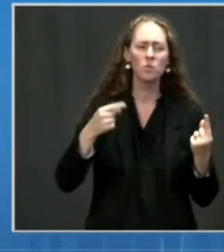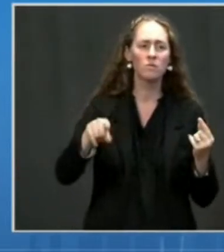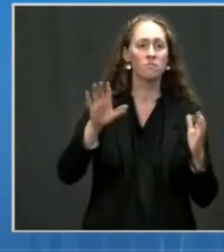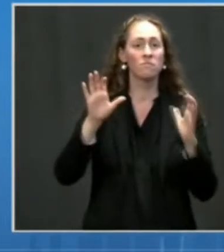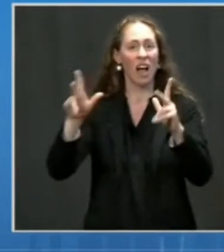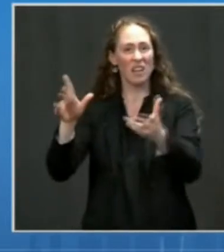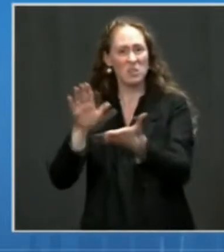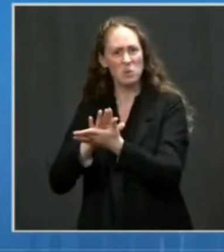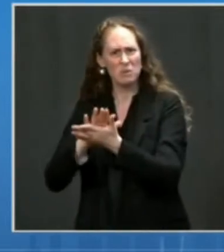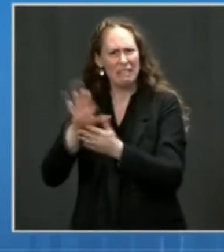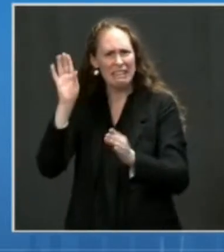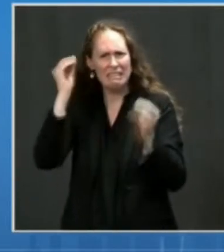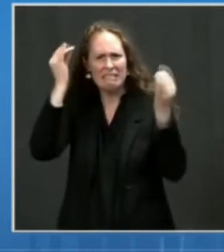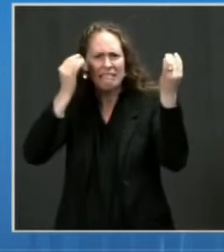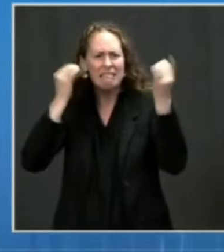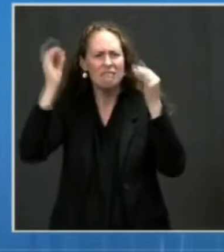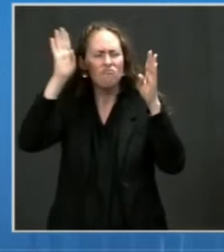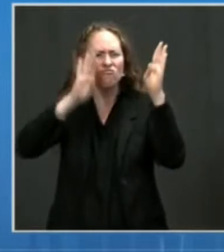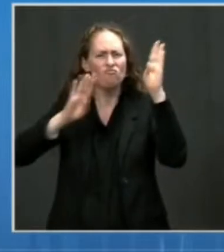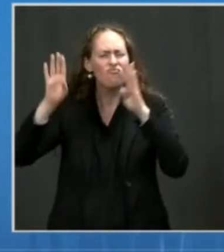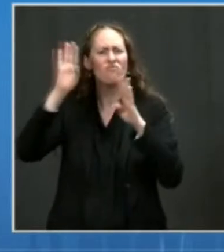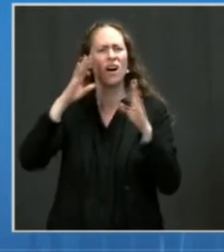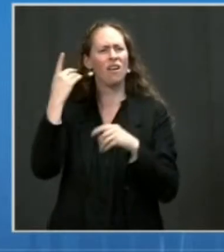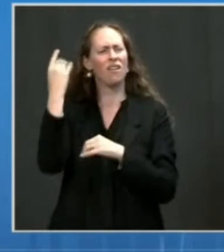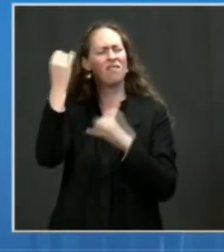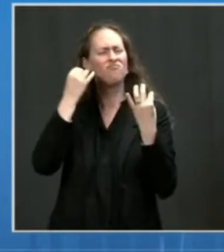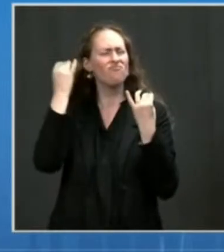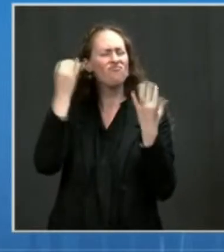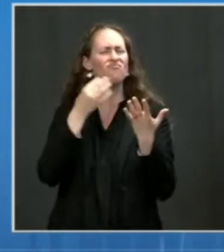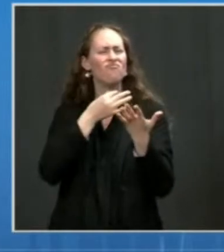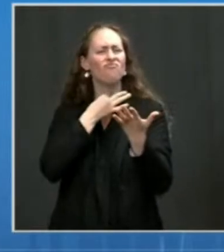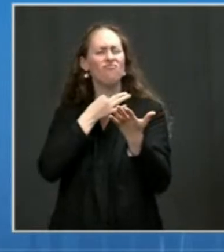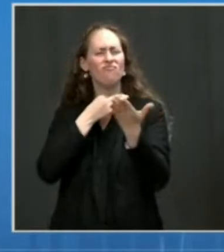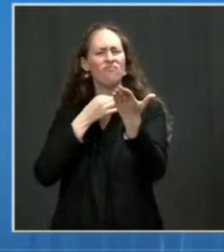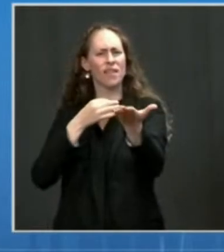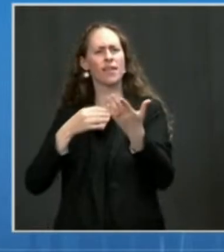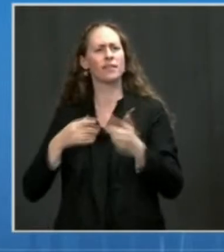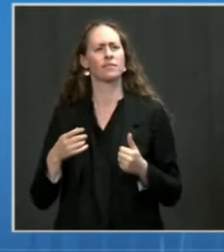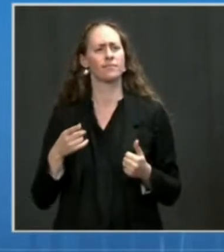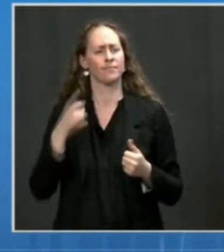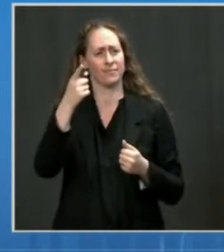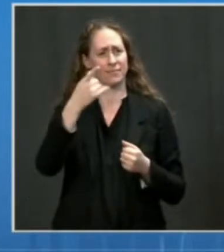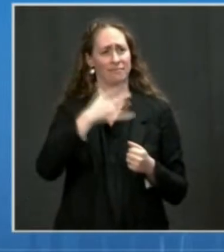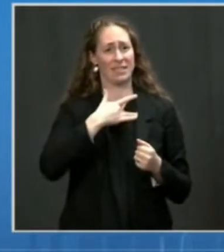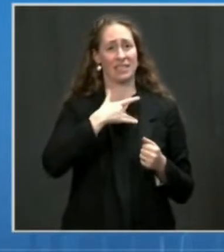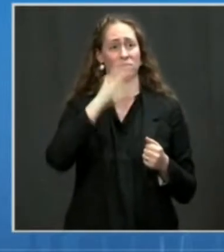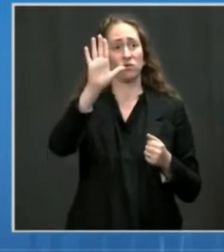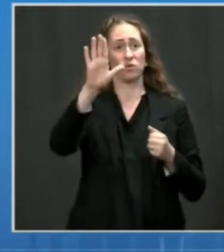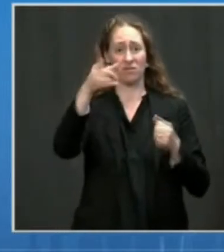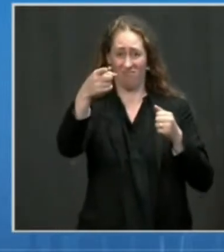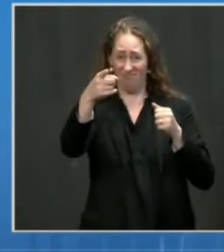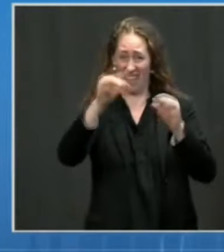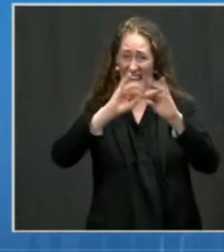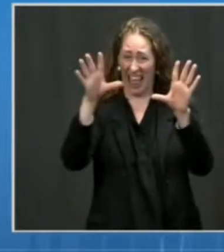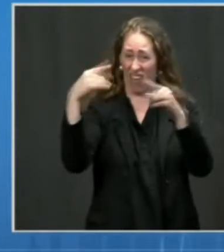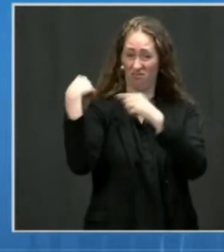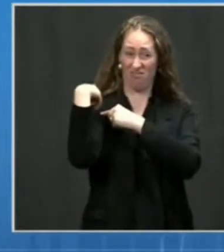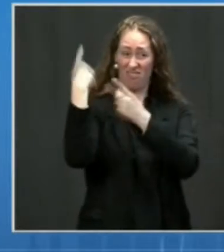THEY'RE CONFUSED ABOUT WHAT THIS MEANS FOR THEIR CHILDREN